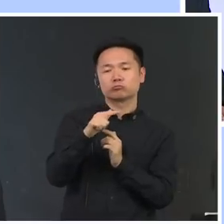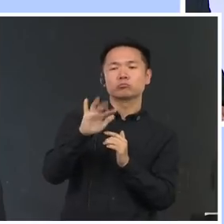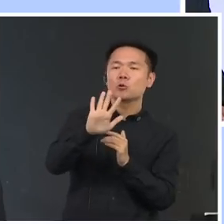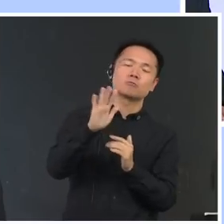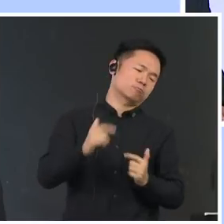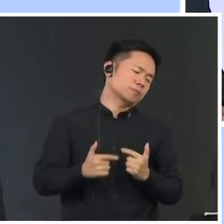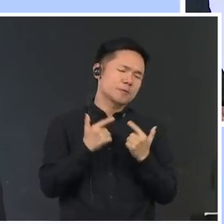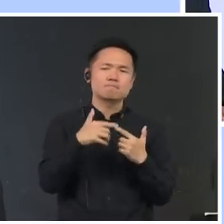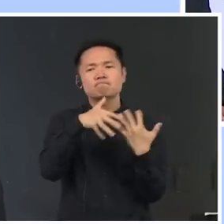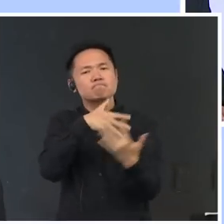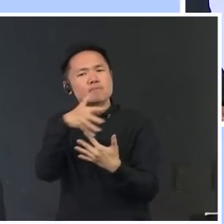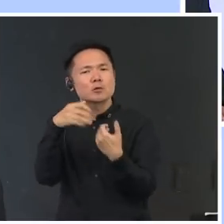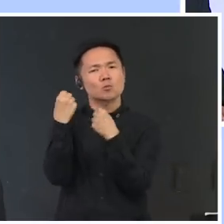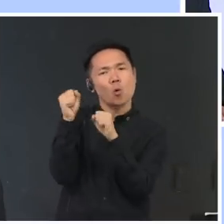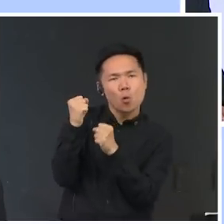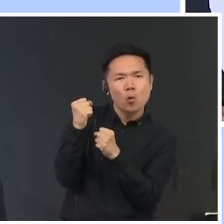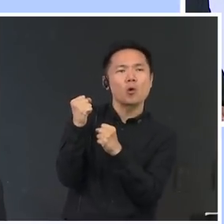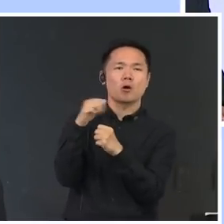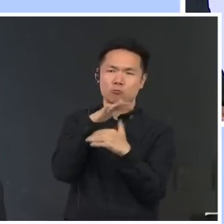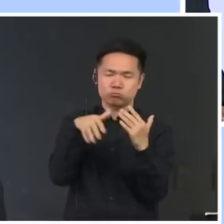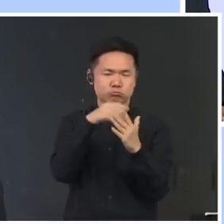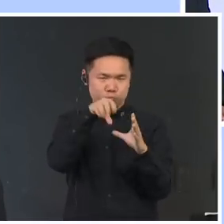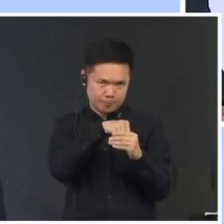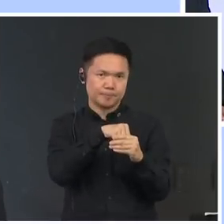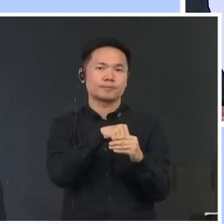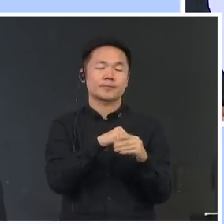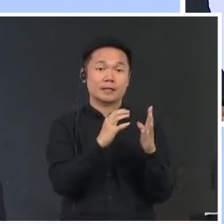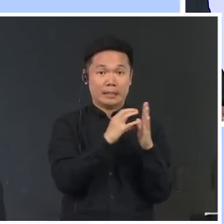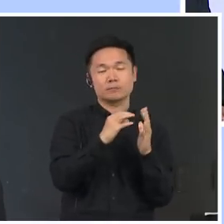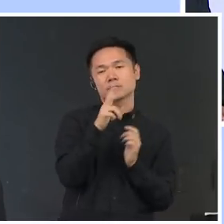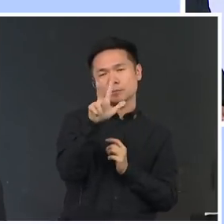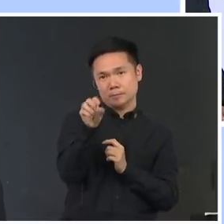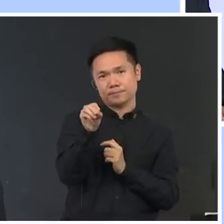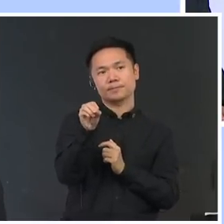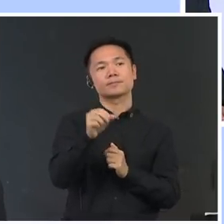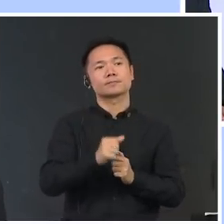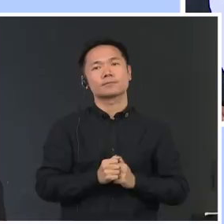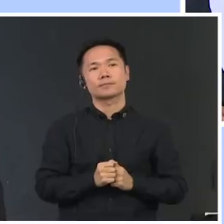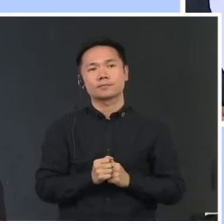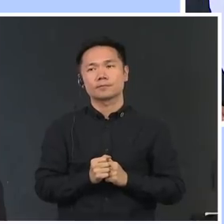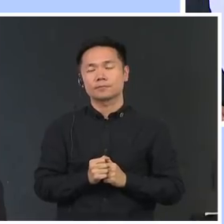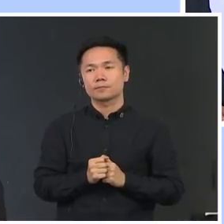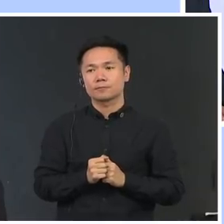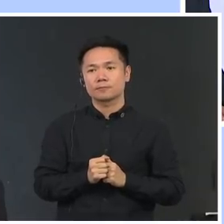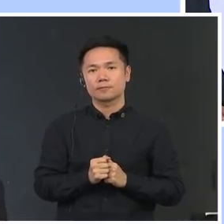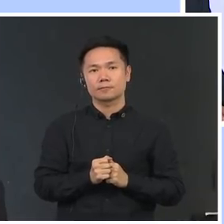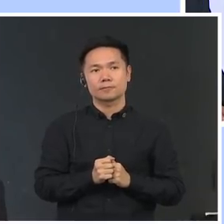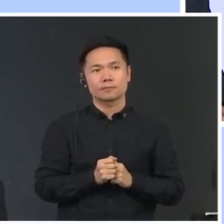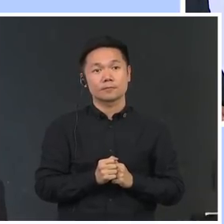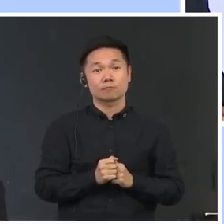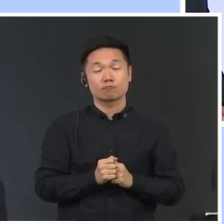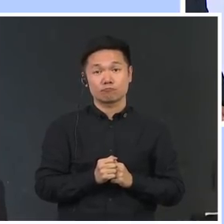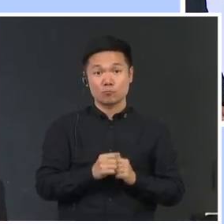acquire and learn sign language at a young age and the promotion of sign language education is slated in this article. Article